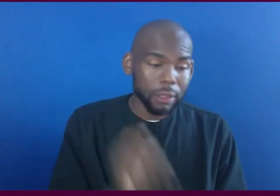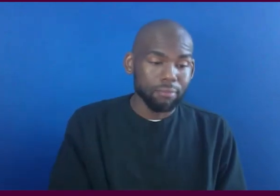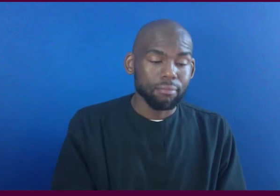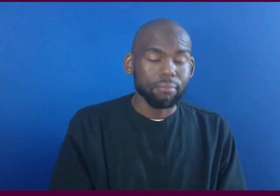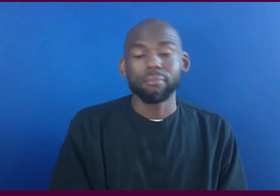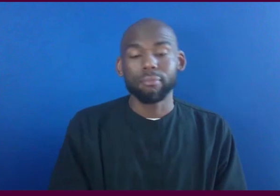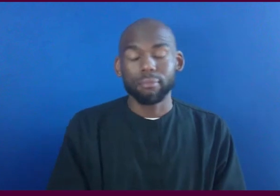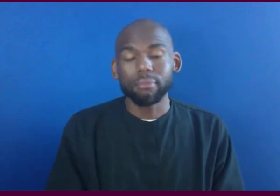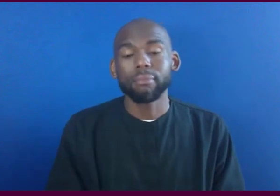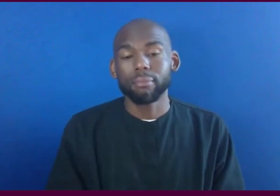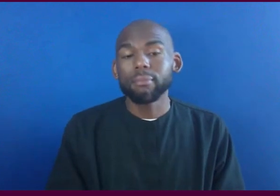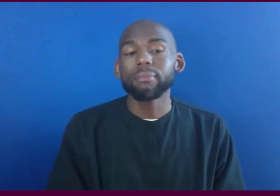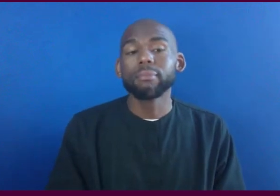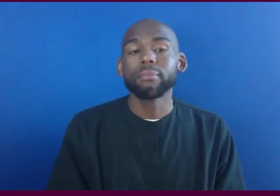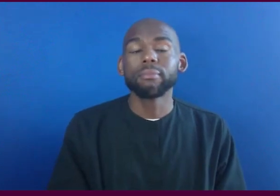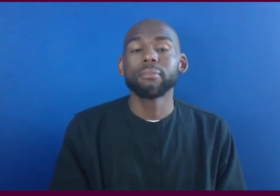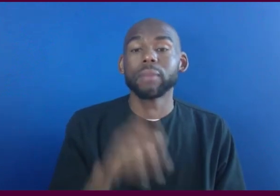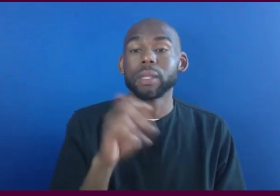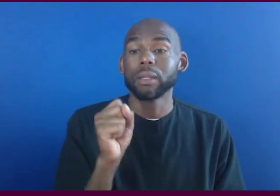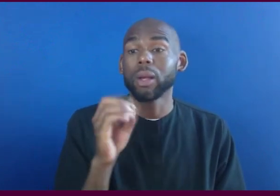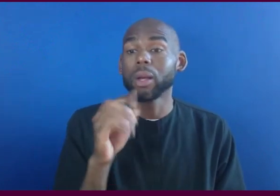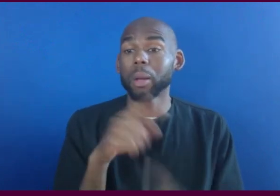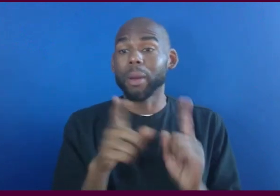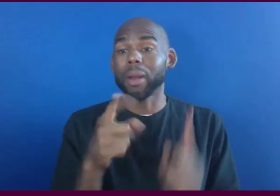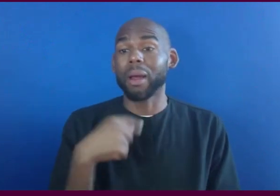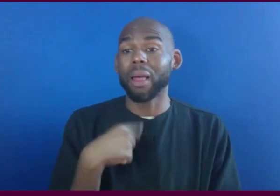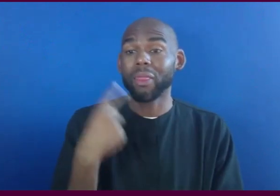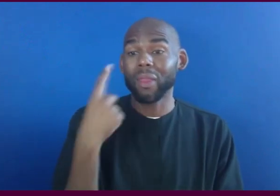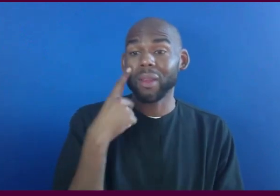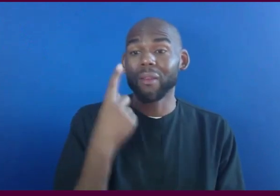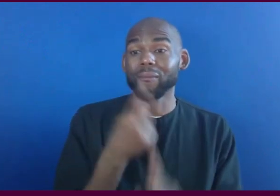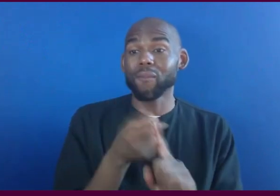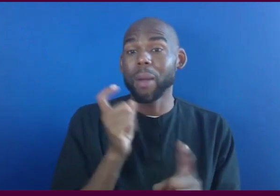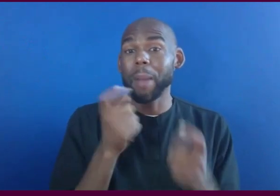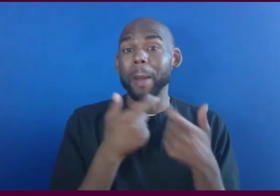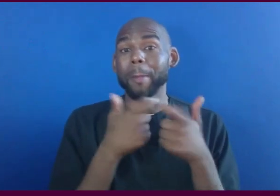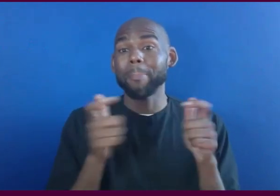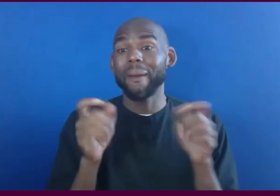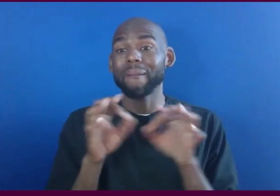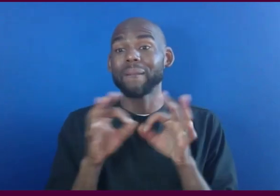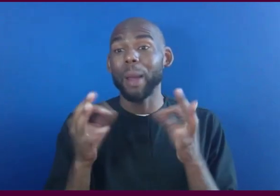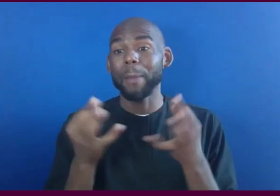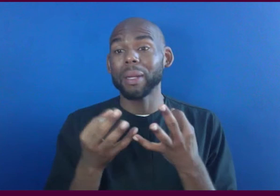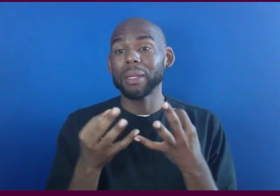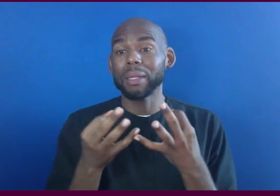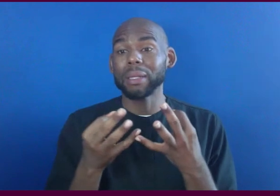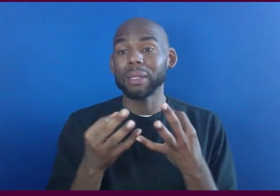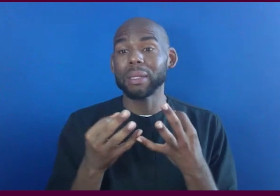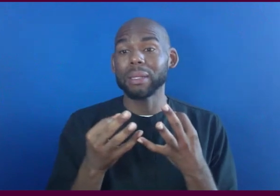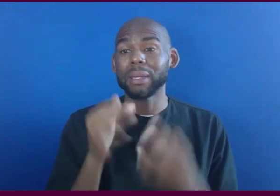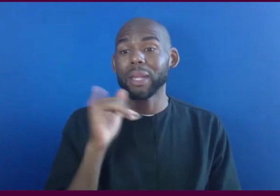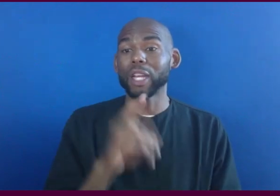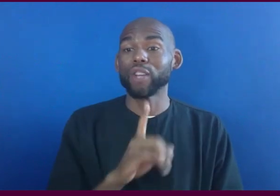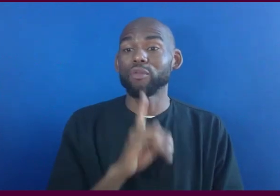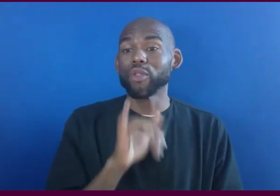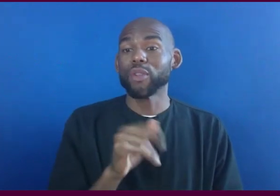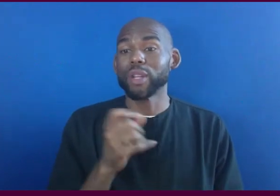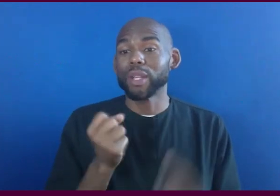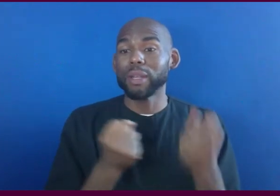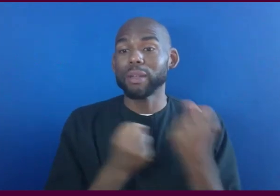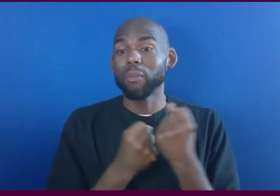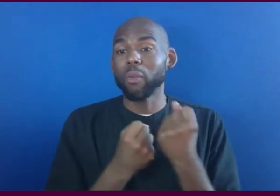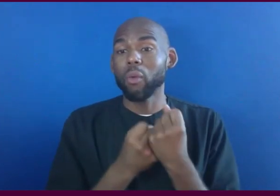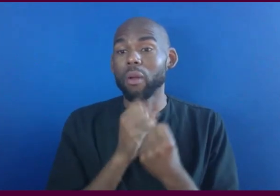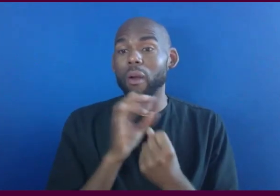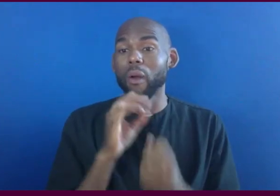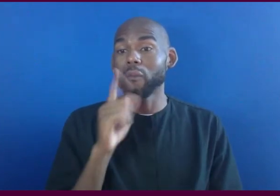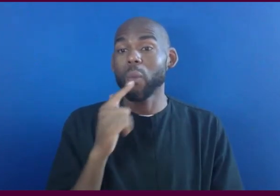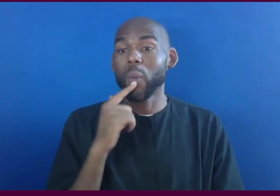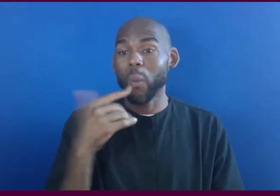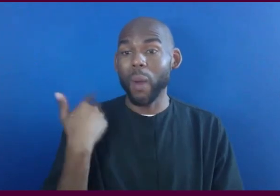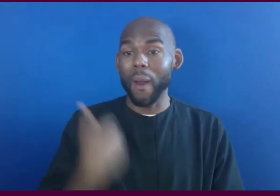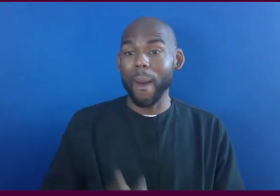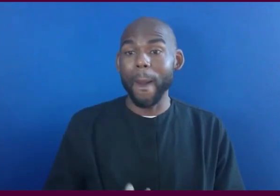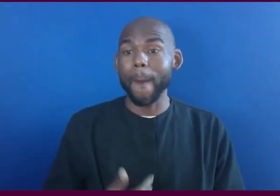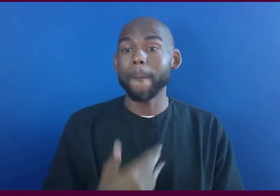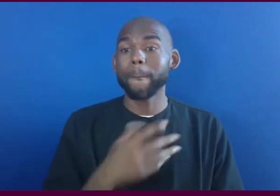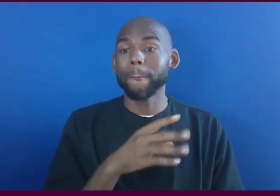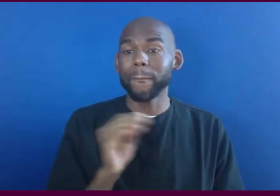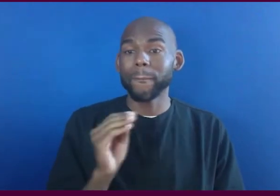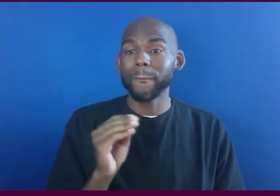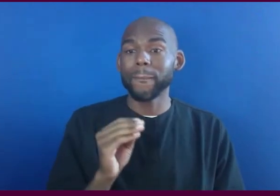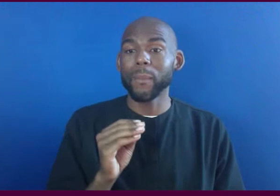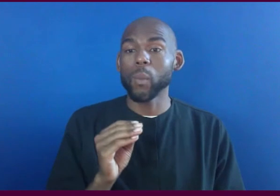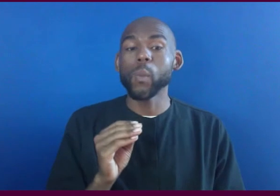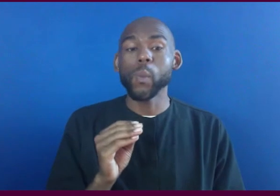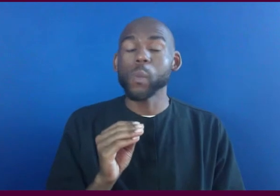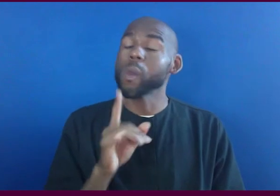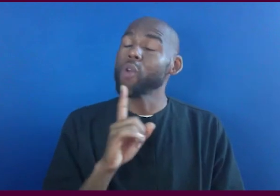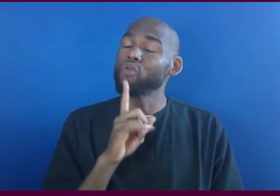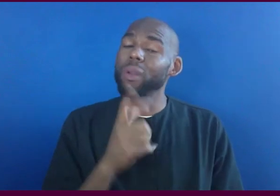But I think coming from a big family that was really supportive of who I am and really